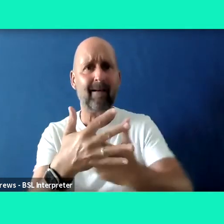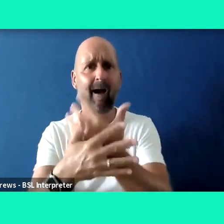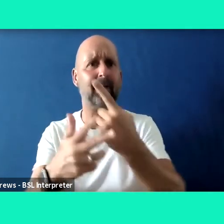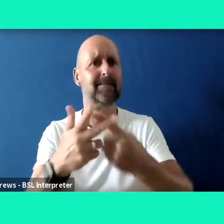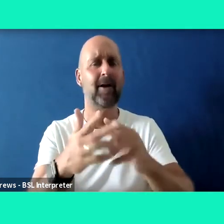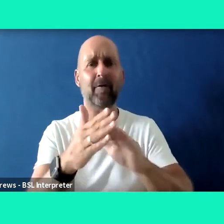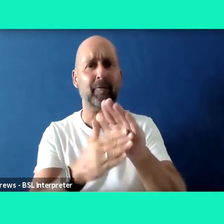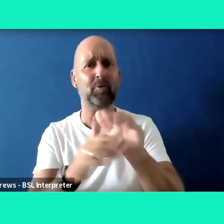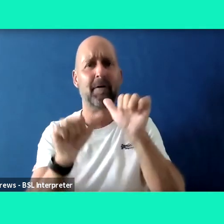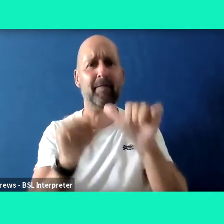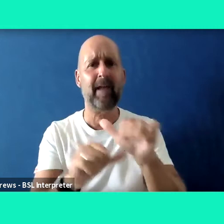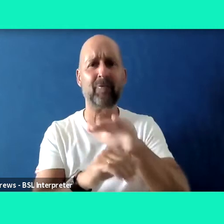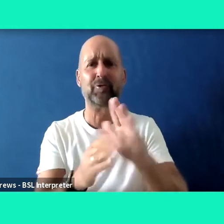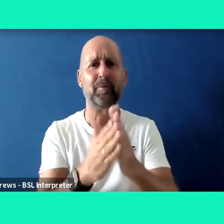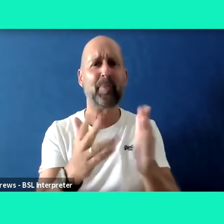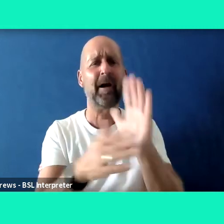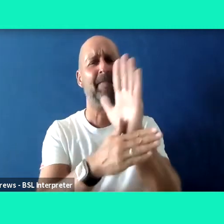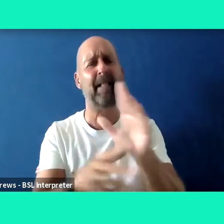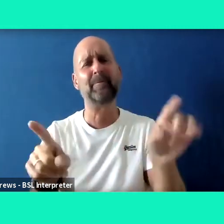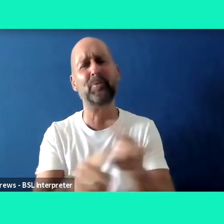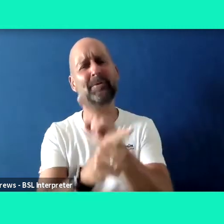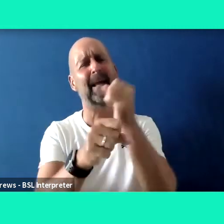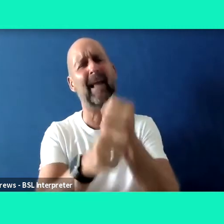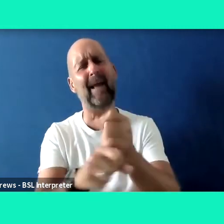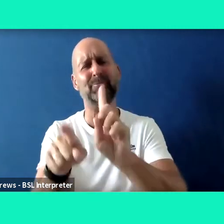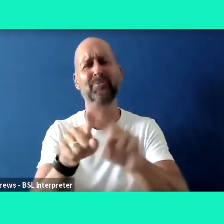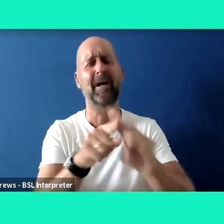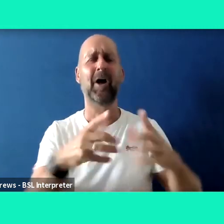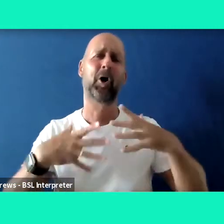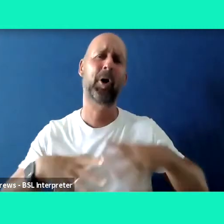children’s books and films and music and games and clothing, and I can go on, spend years